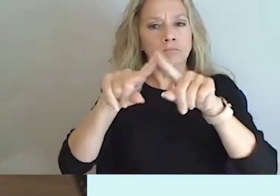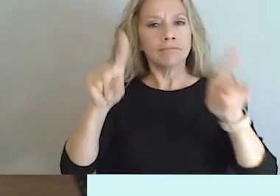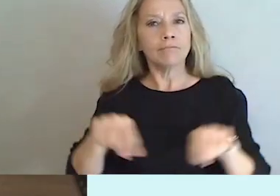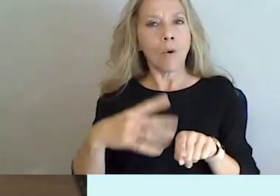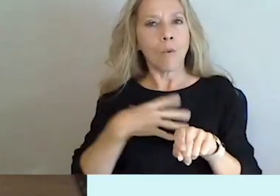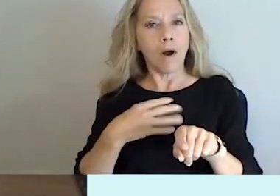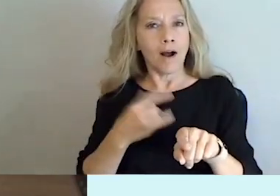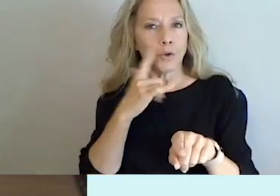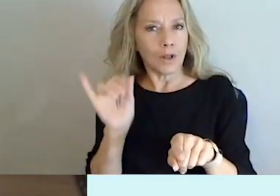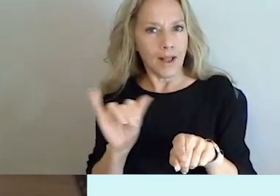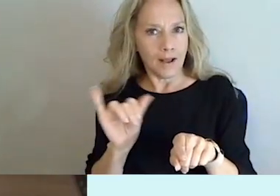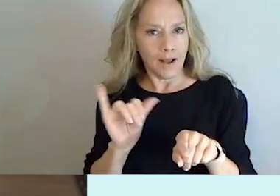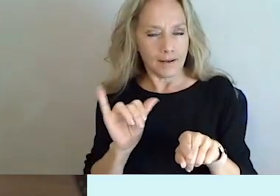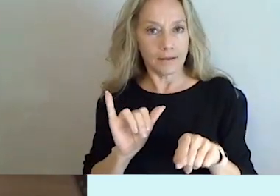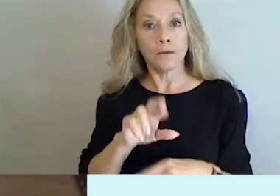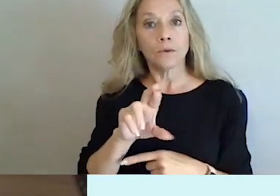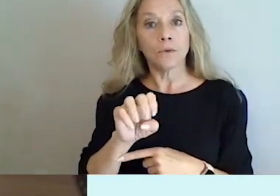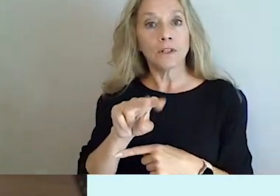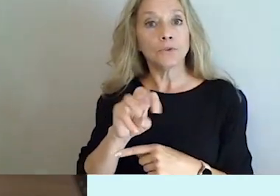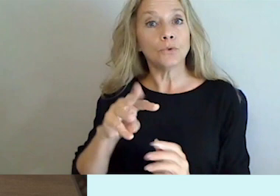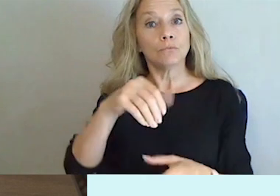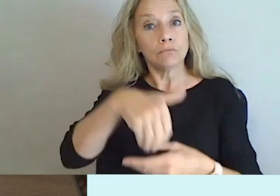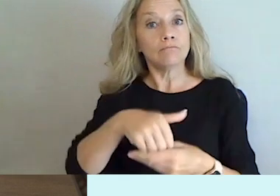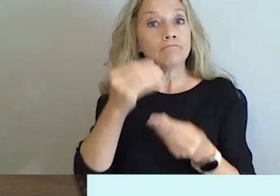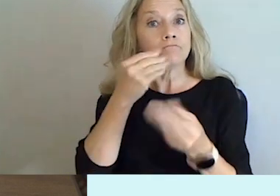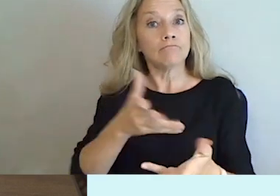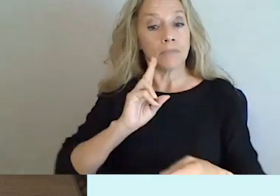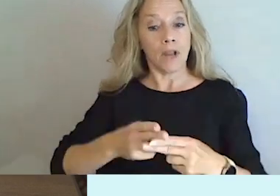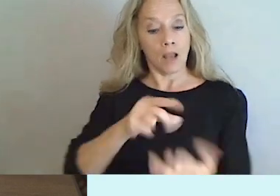The renewal packet will be addressed to the person listed as head of household for the